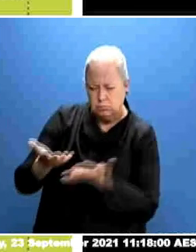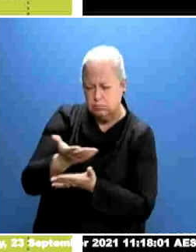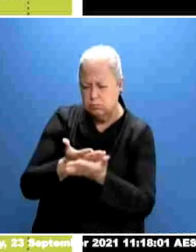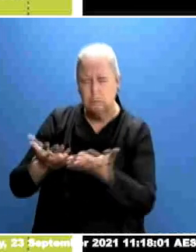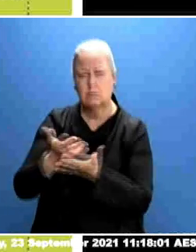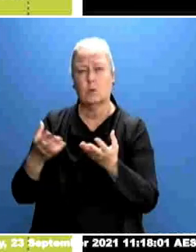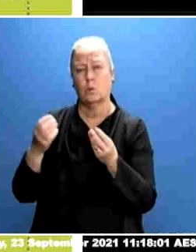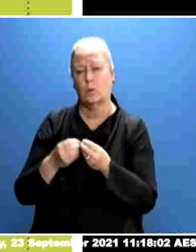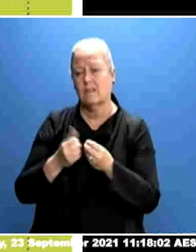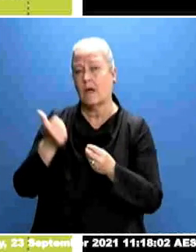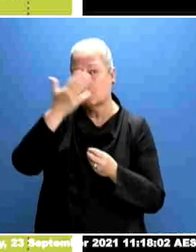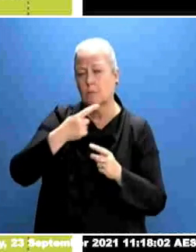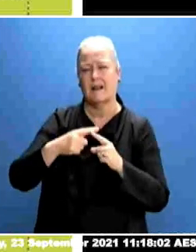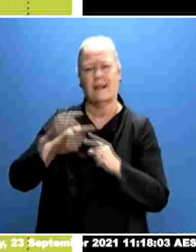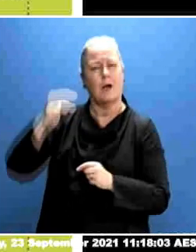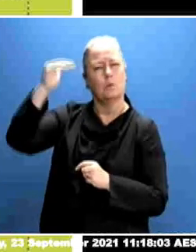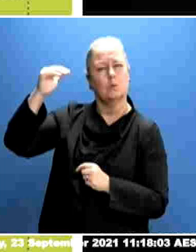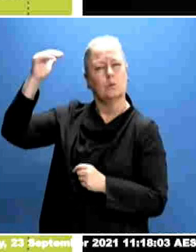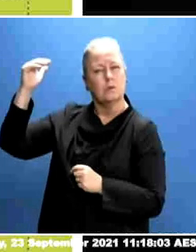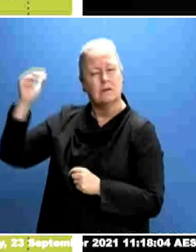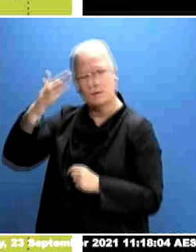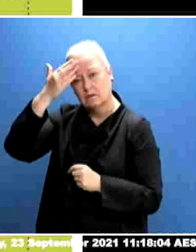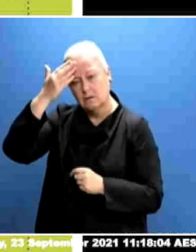to be able to best translate this into a culturally safe practice.